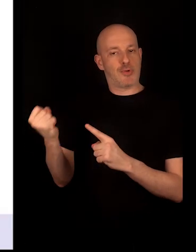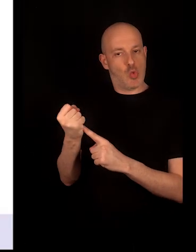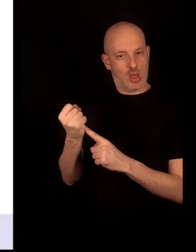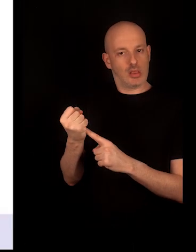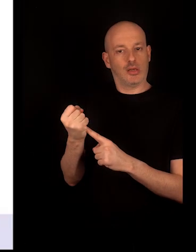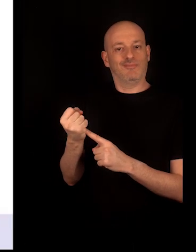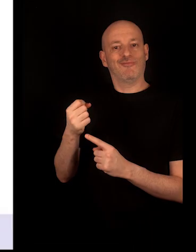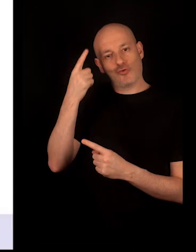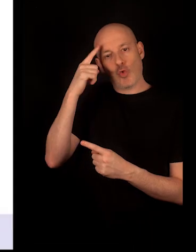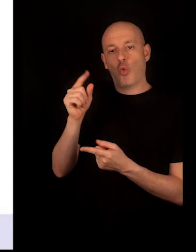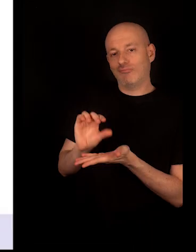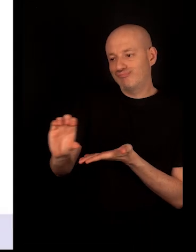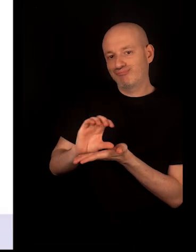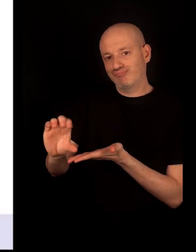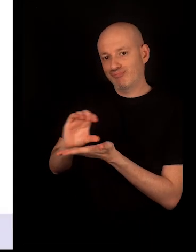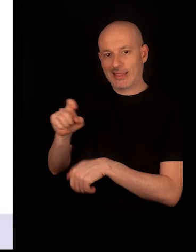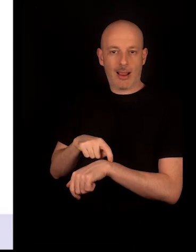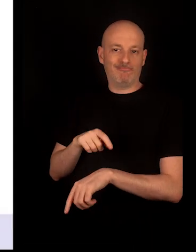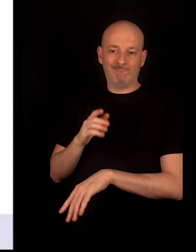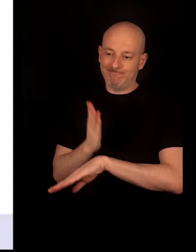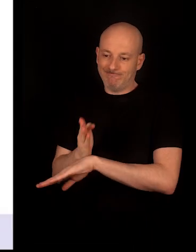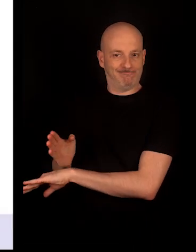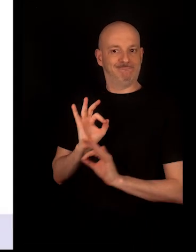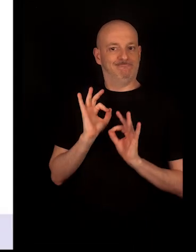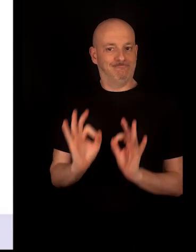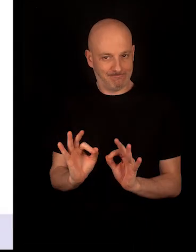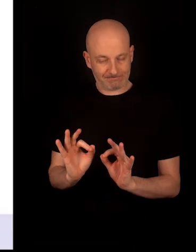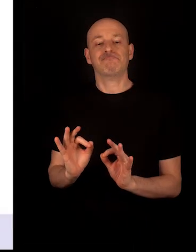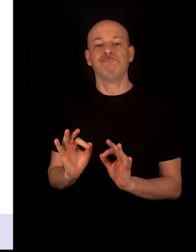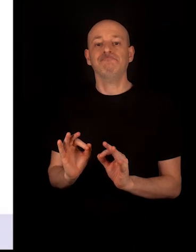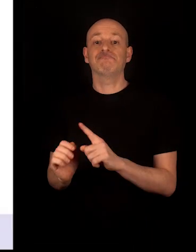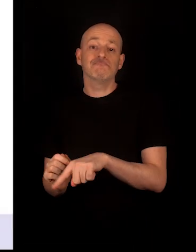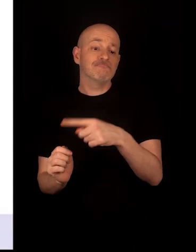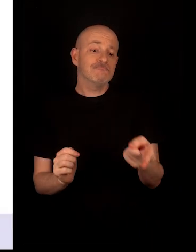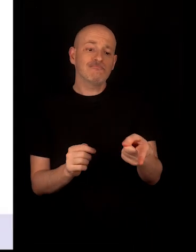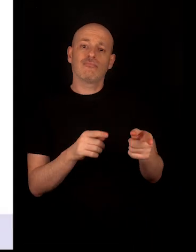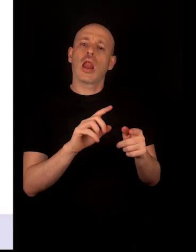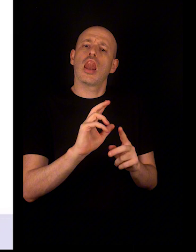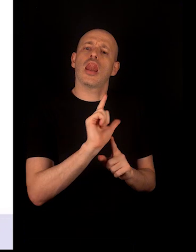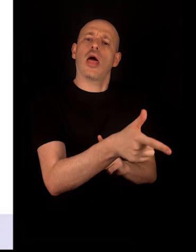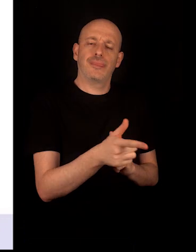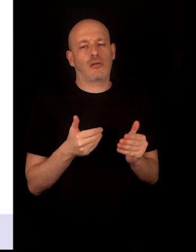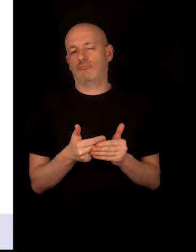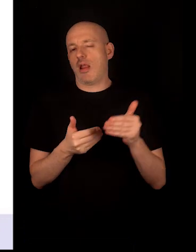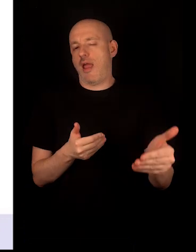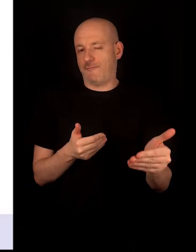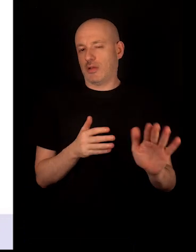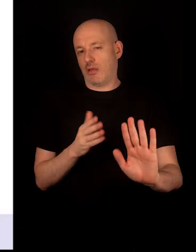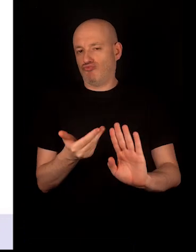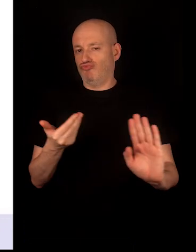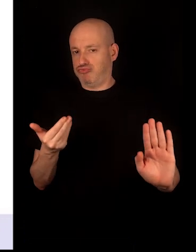so earliest travelers will receive their grant agreement on time, before other people that travel a bit later.